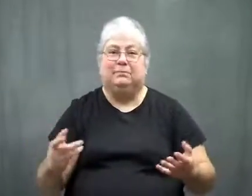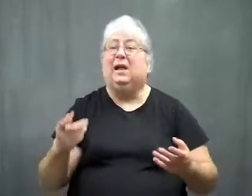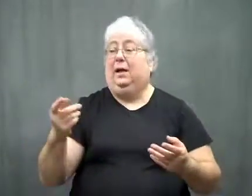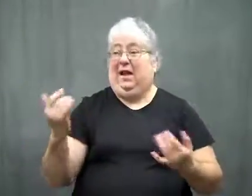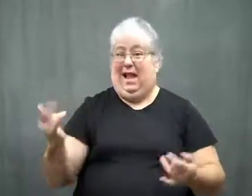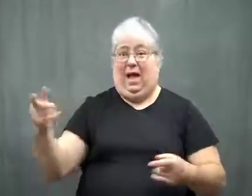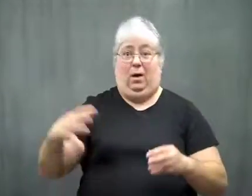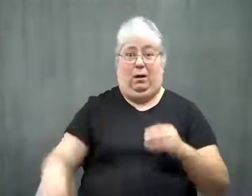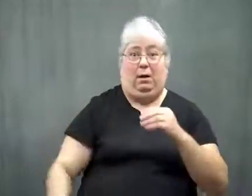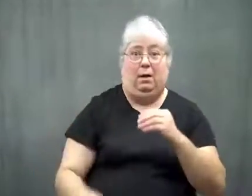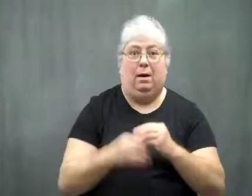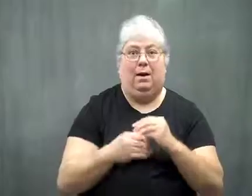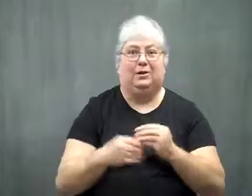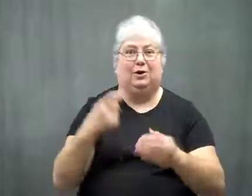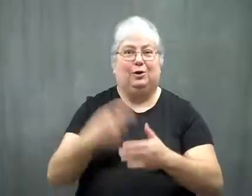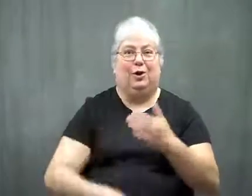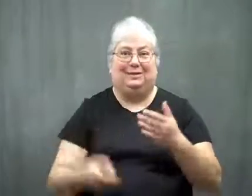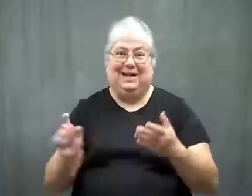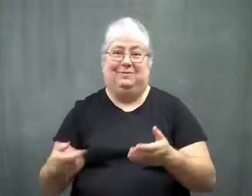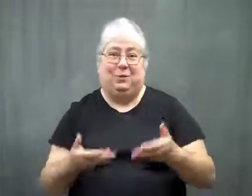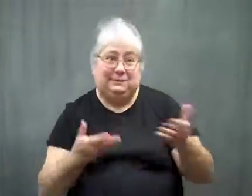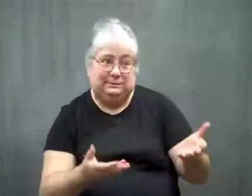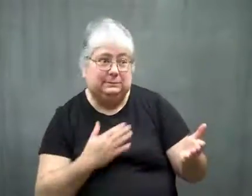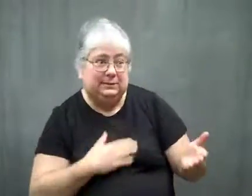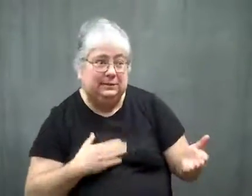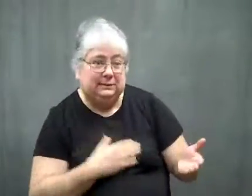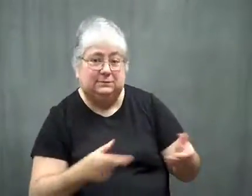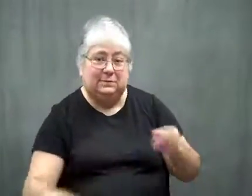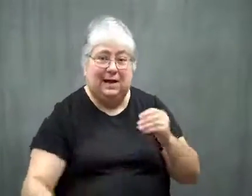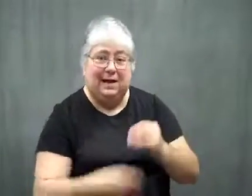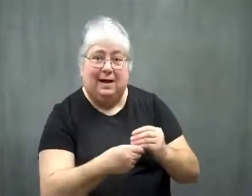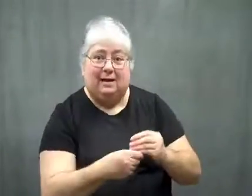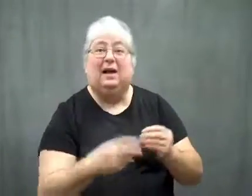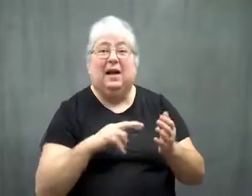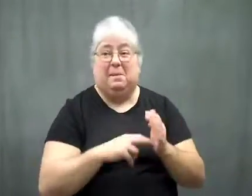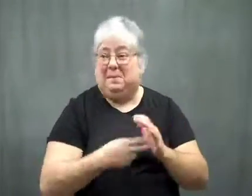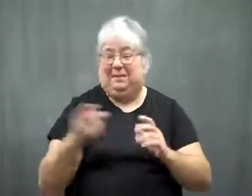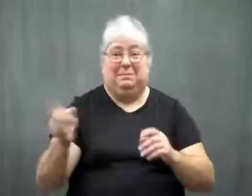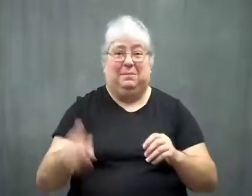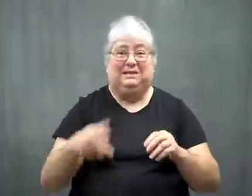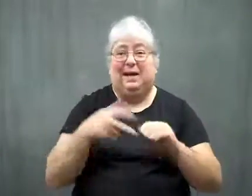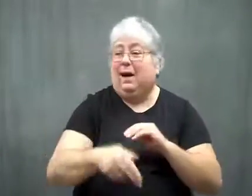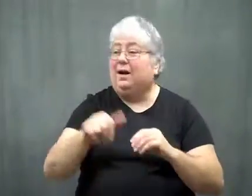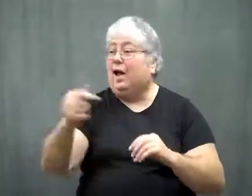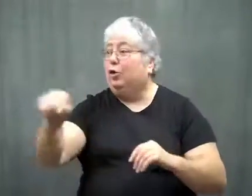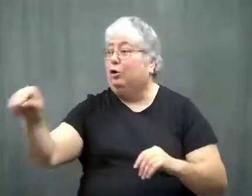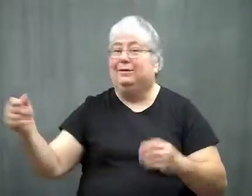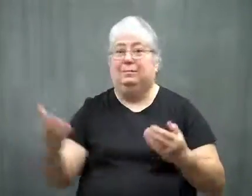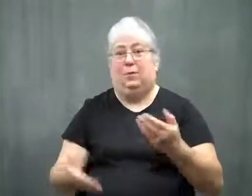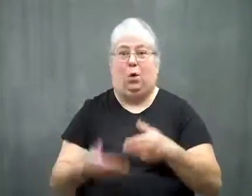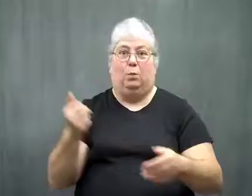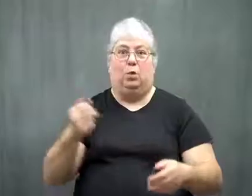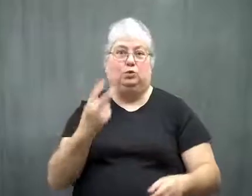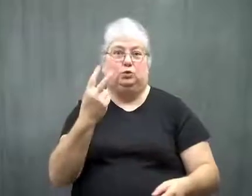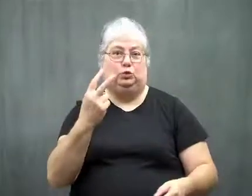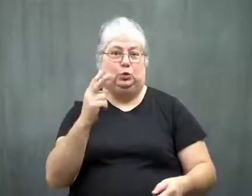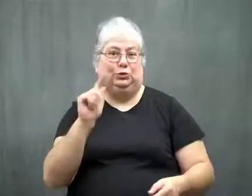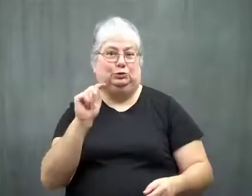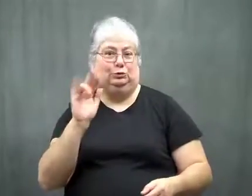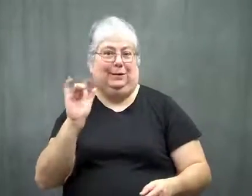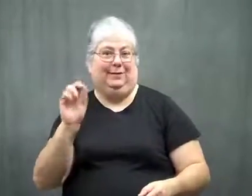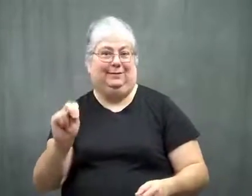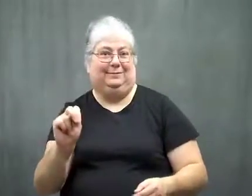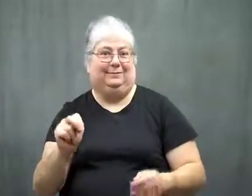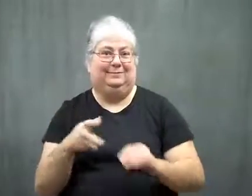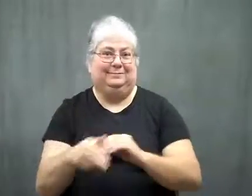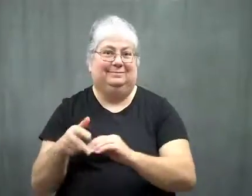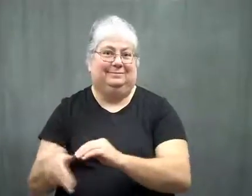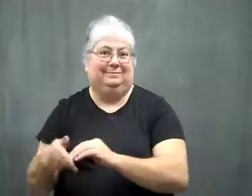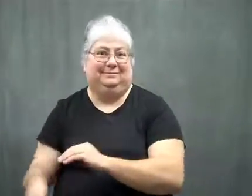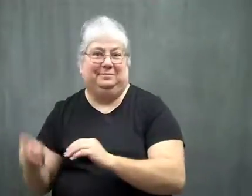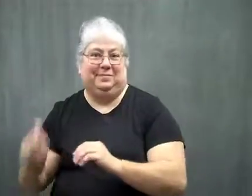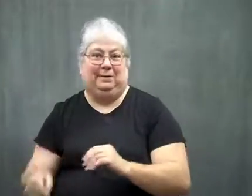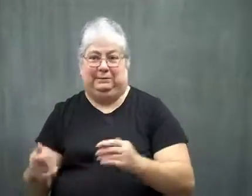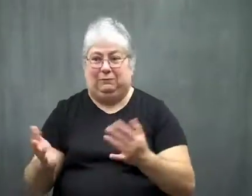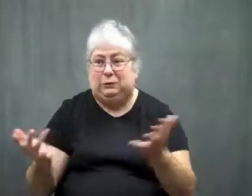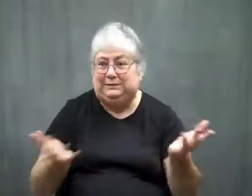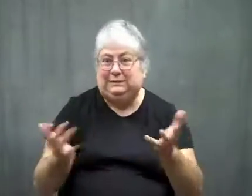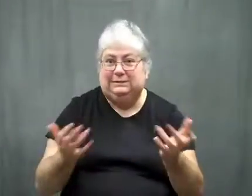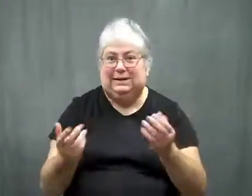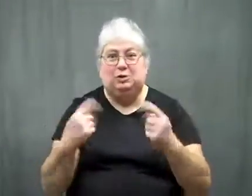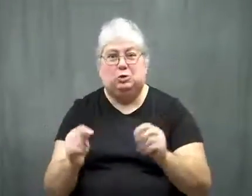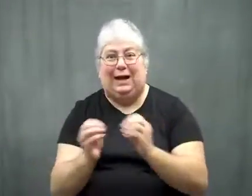They will be asked to add this bill to the figure, so they'd have to cut nearly $2 trillion somewhere.